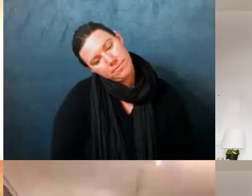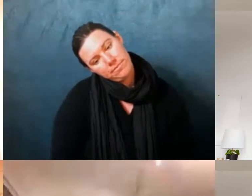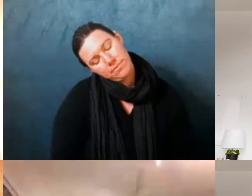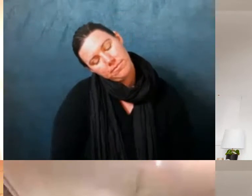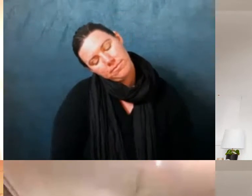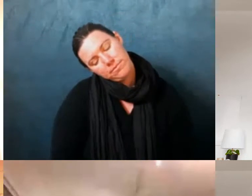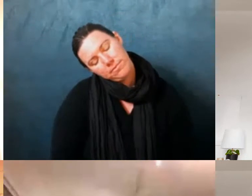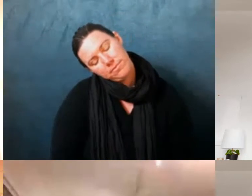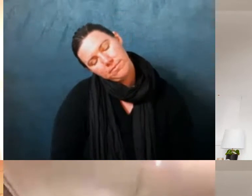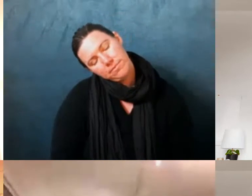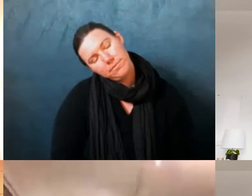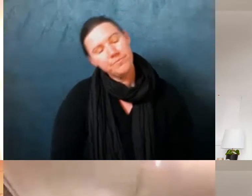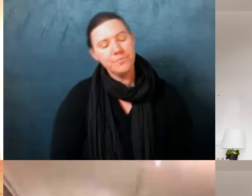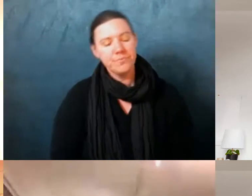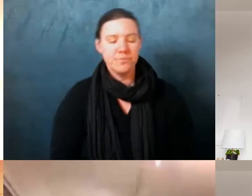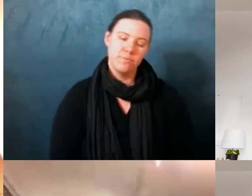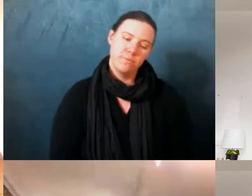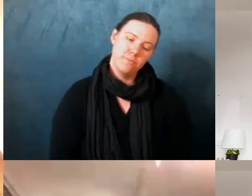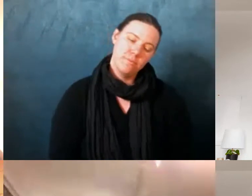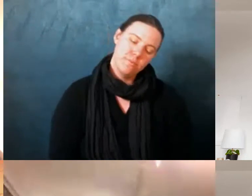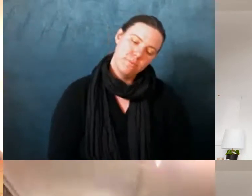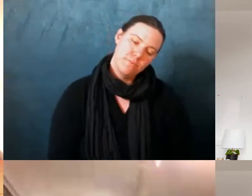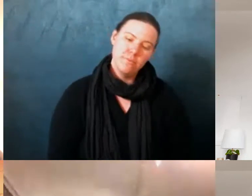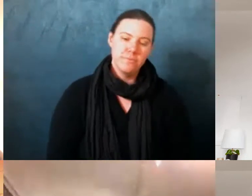[Ashley] All right. Thank you again for your participation.